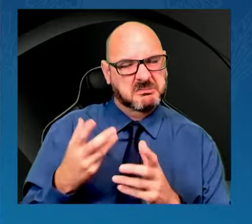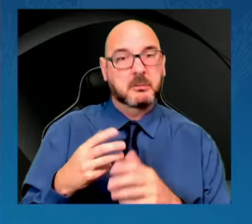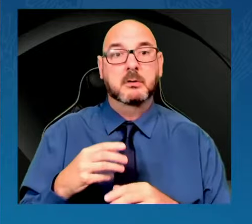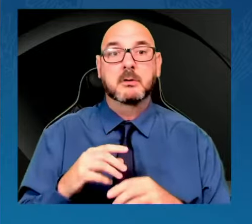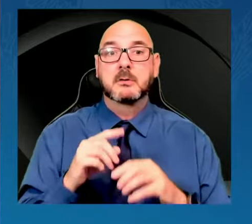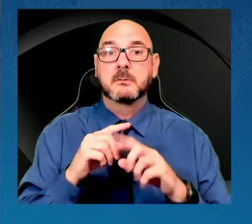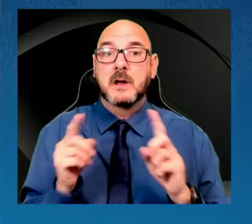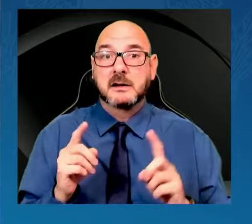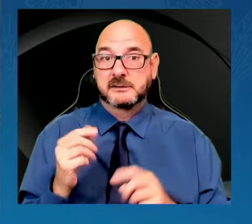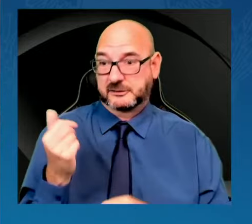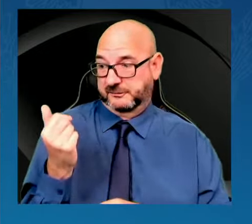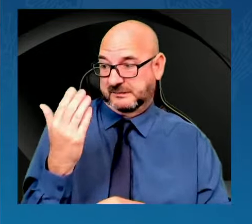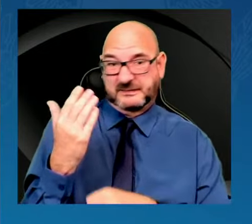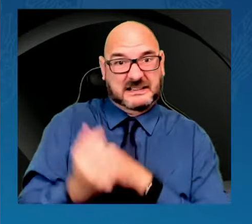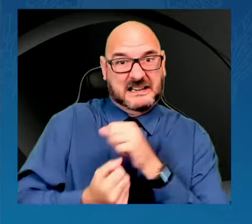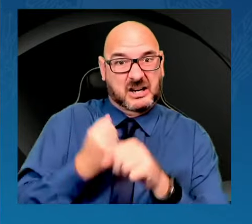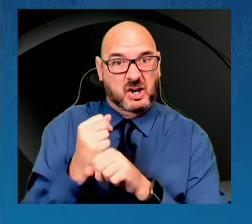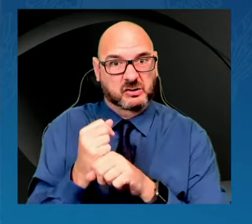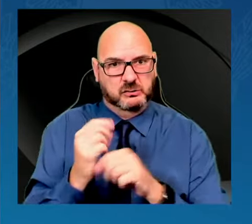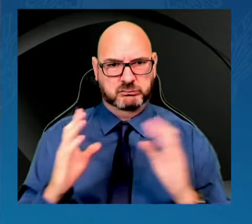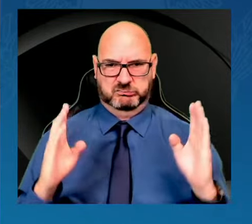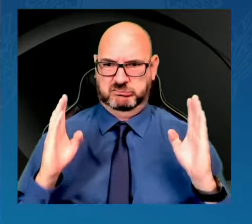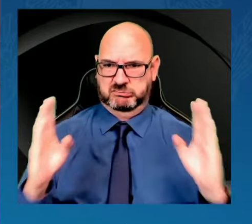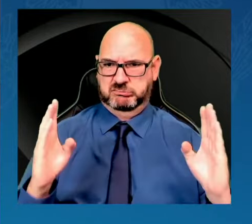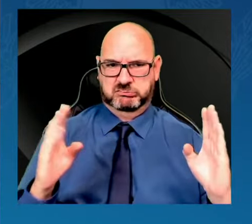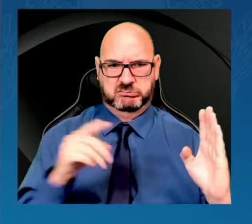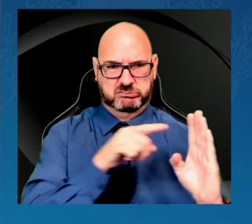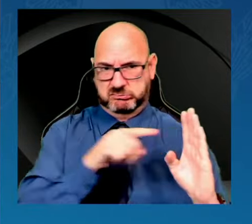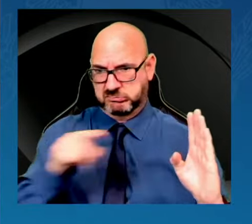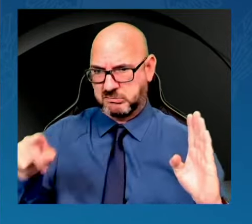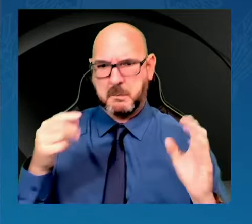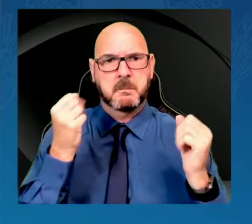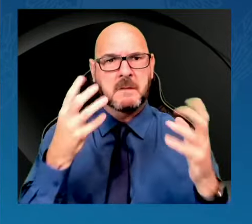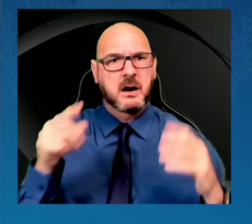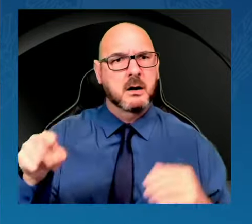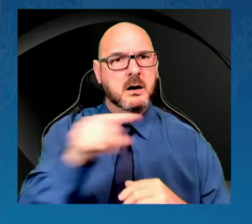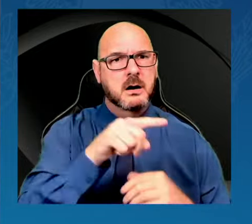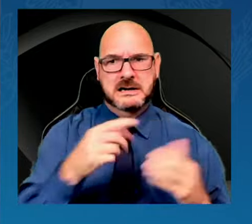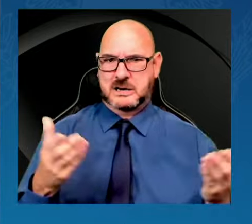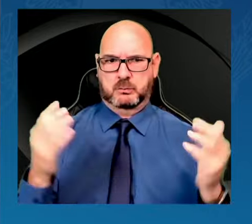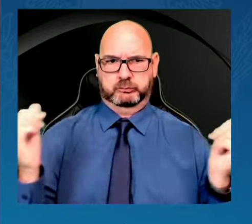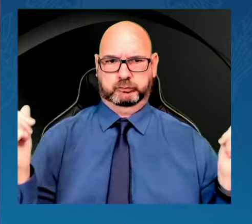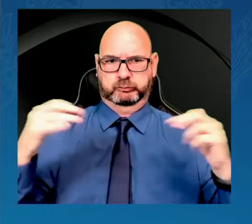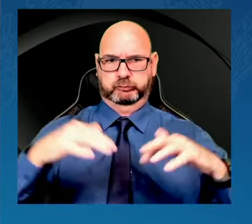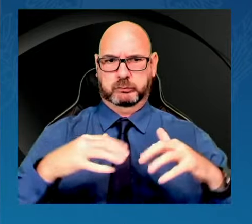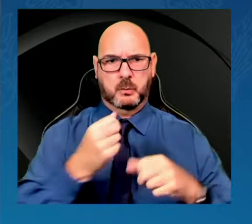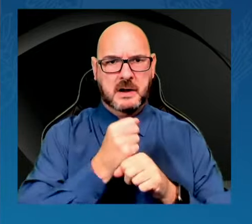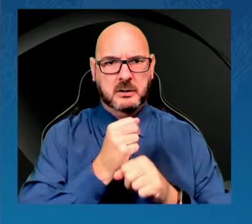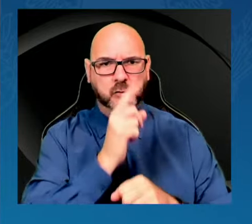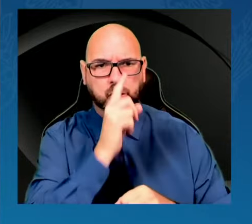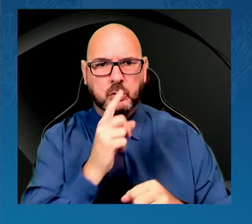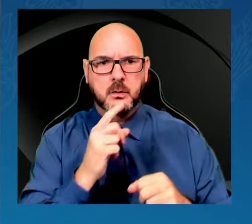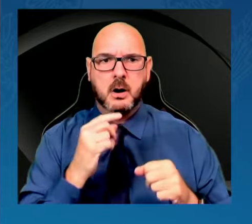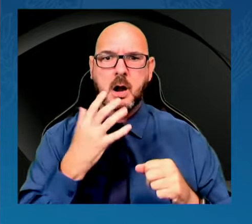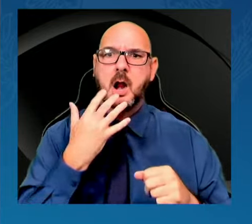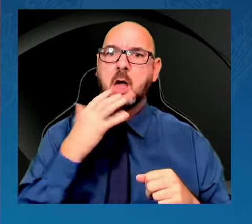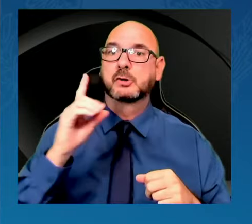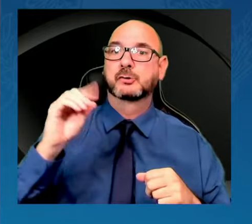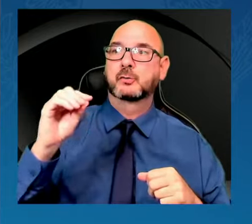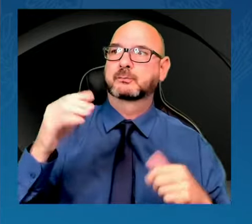alongside many of you in this room, trying to make Colorado an even better place to live. And you all are here because you know